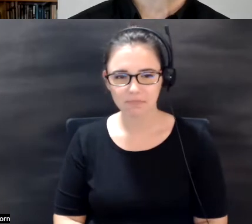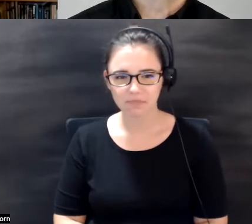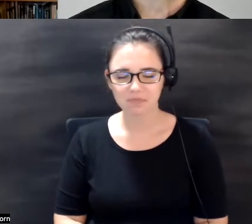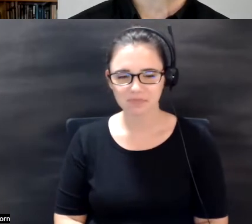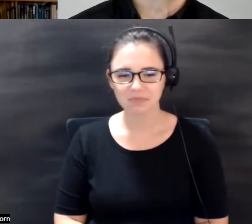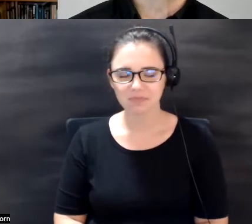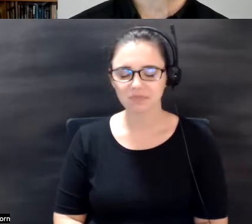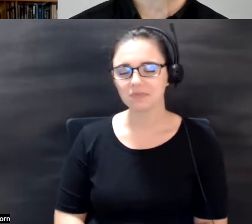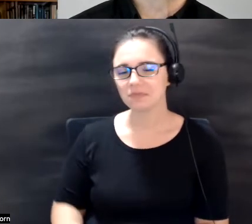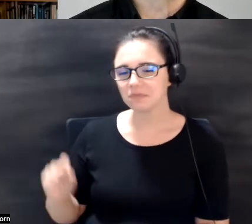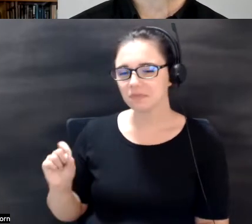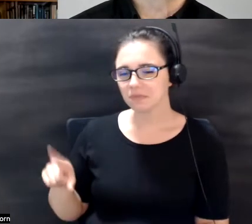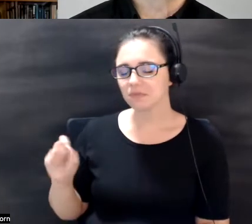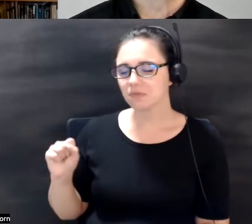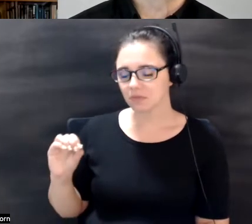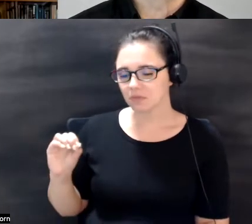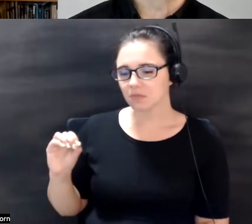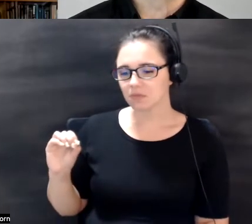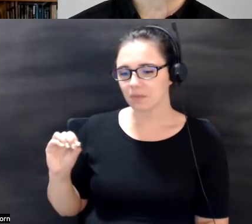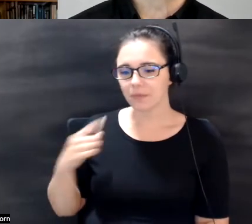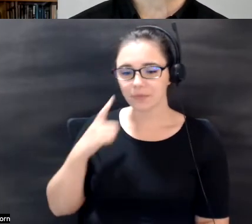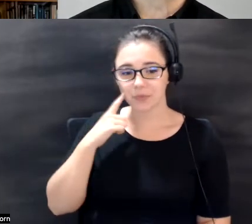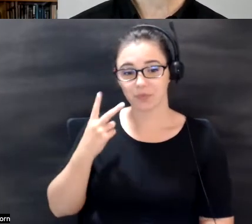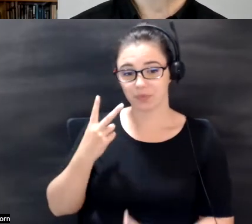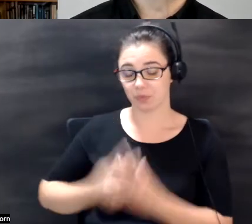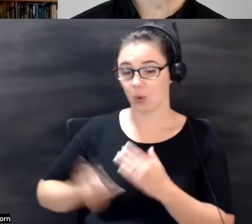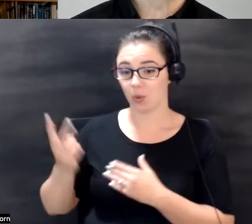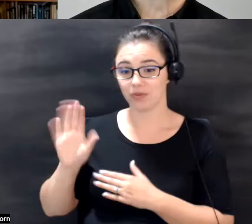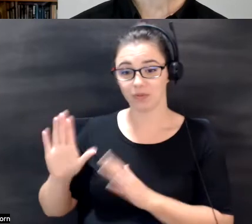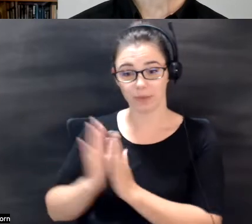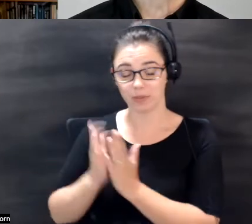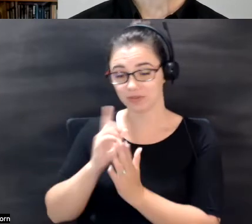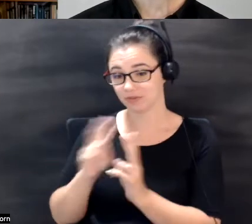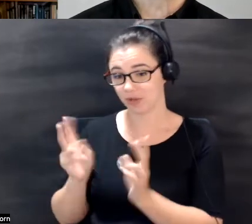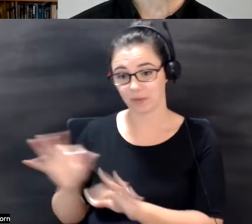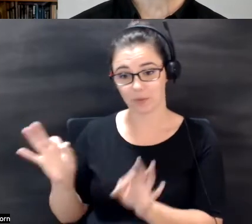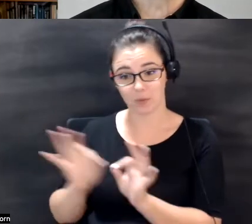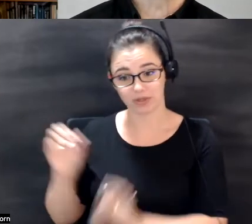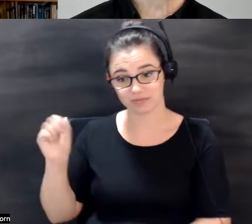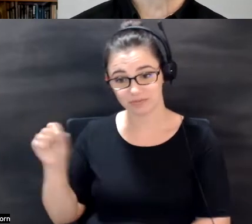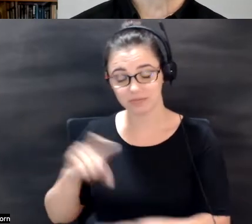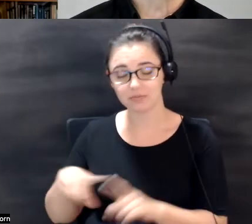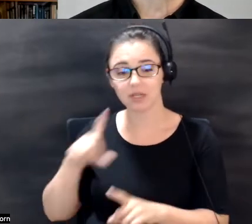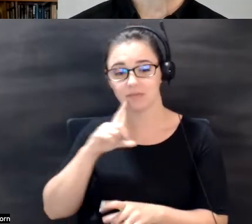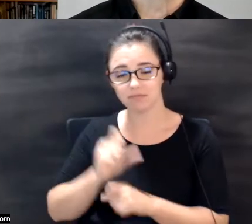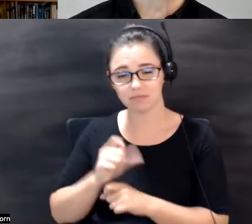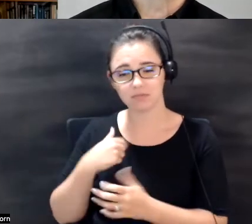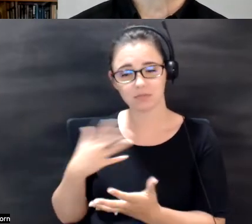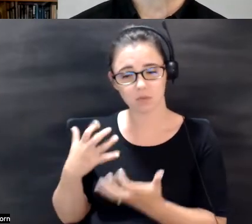so I think both of your books are very important but I would actually like to have you say